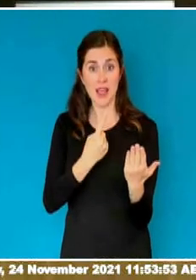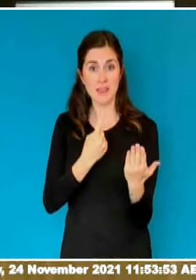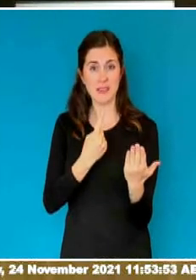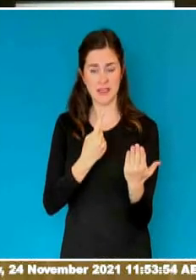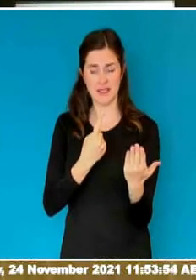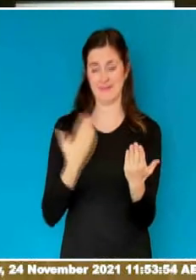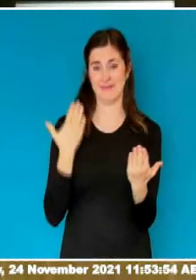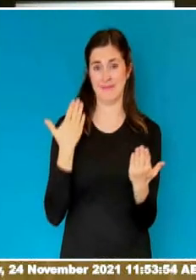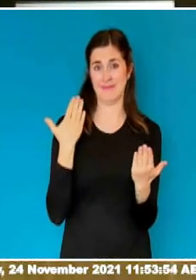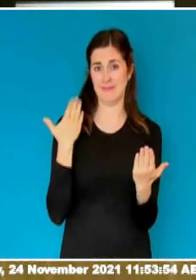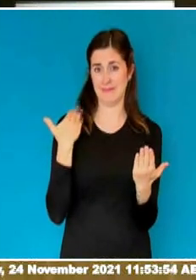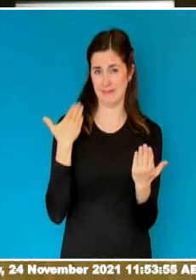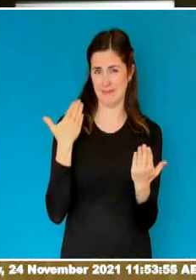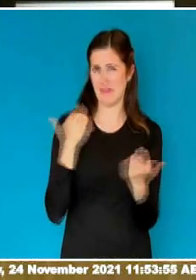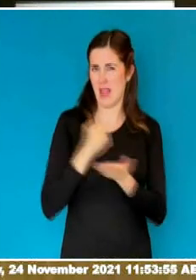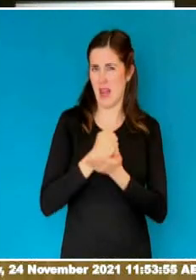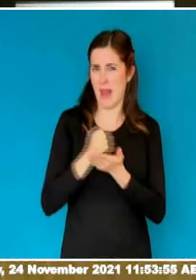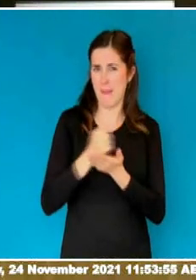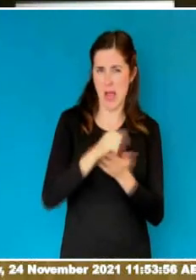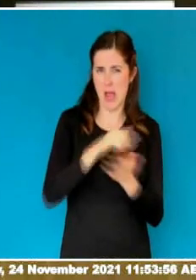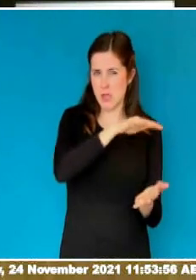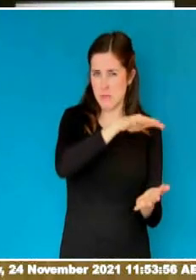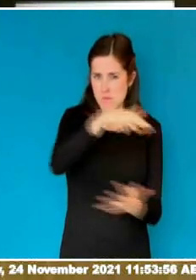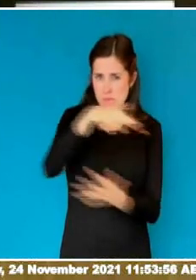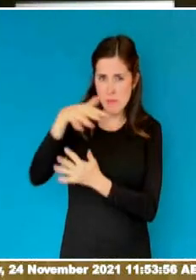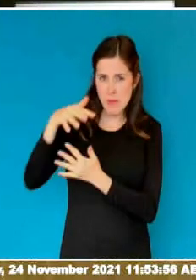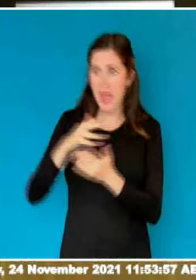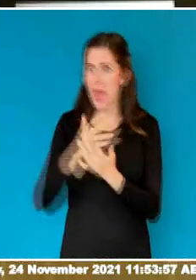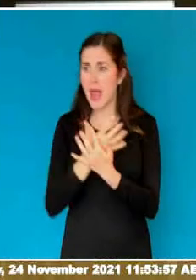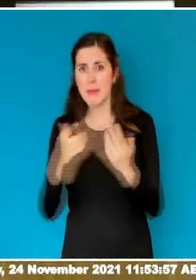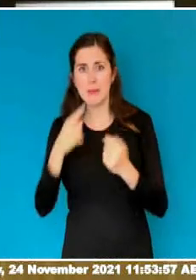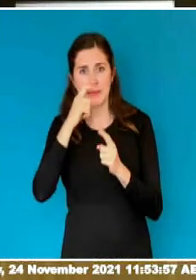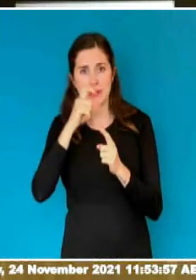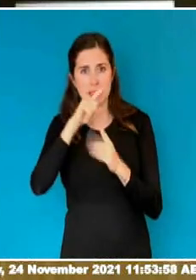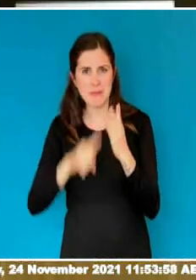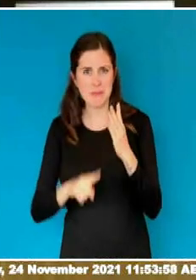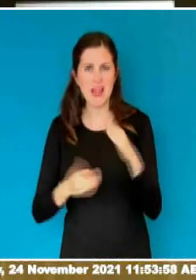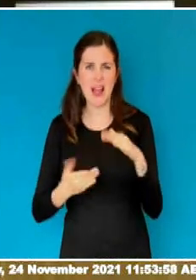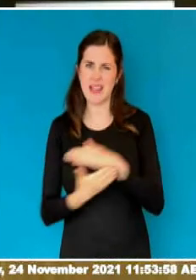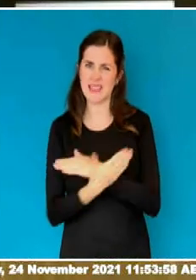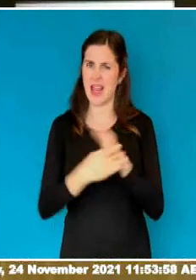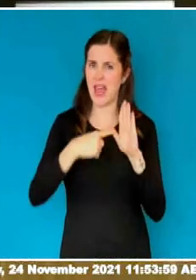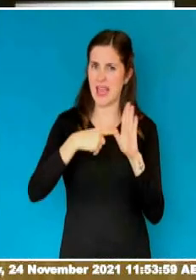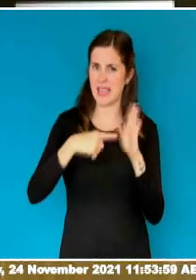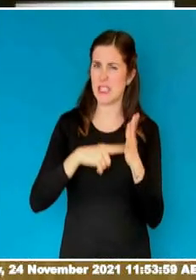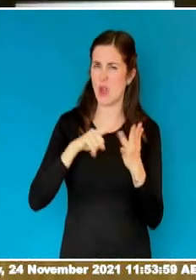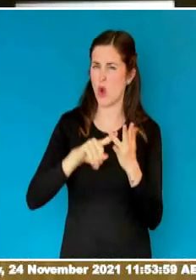recent figures recorded in the HR system for the Australian Tax Office have the